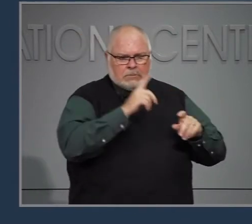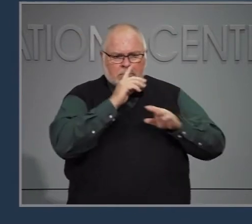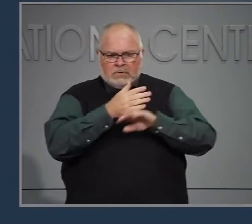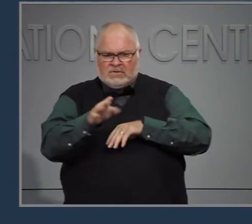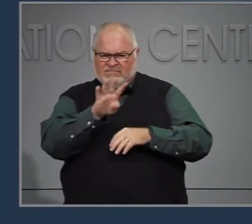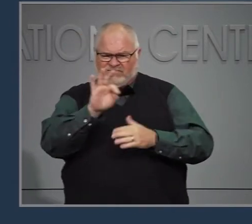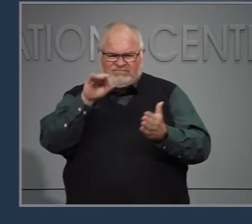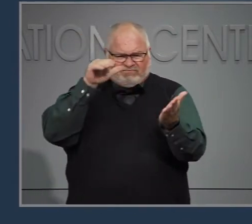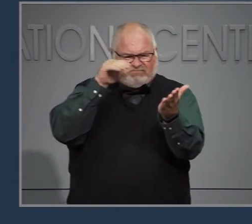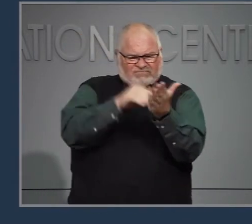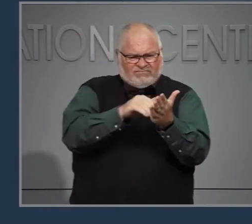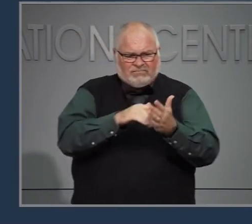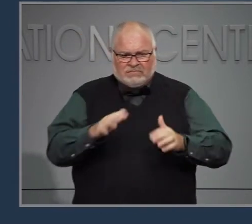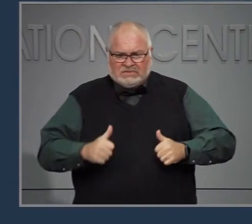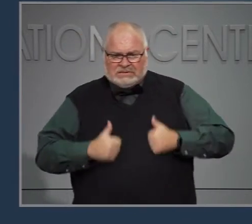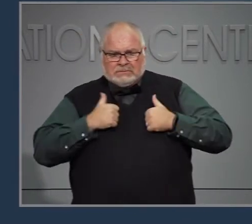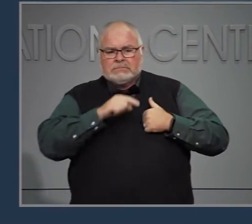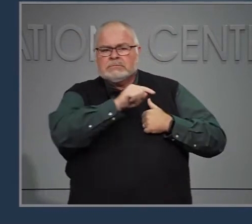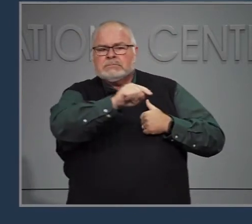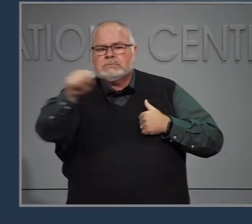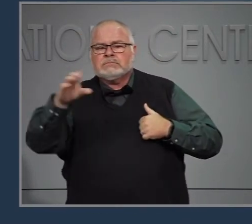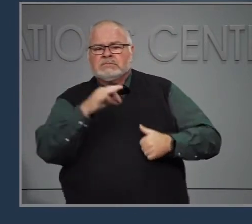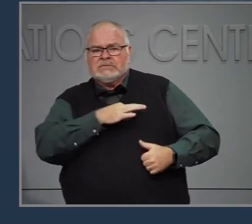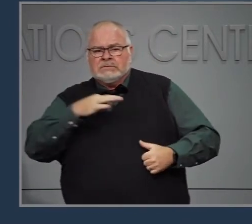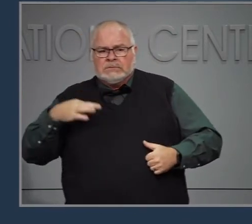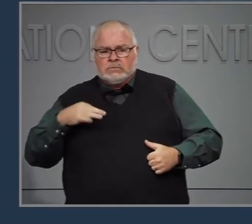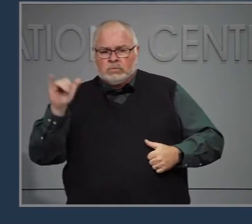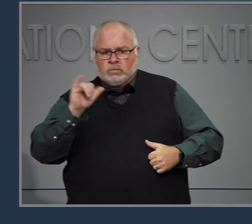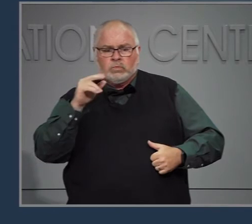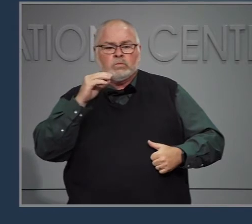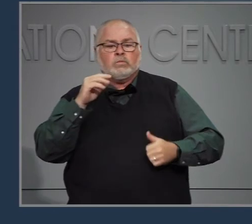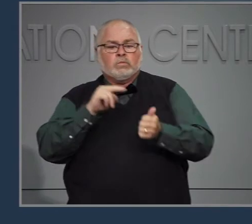RESIDENTS AND STAFF IN NORTH CAROLINA'S NURSING HOME.